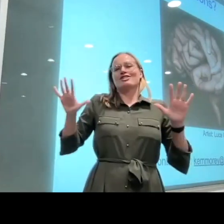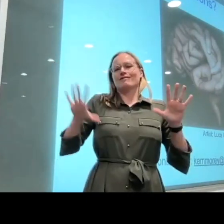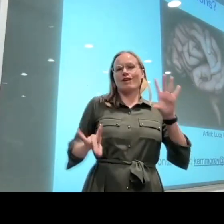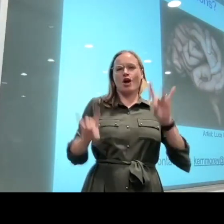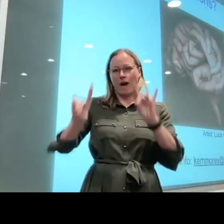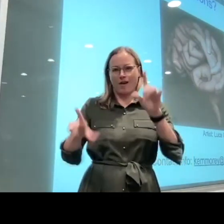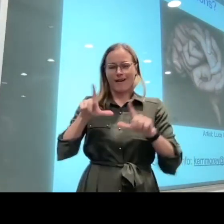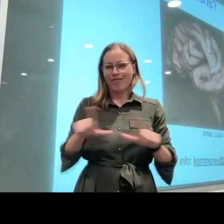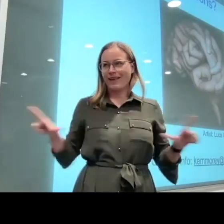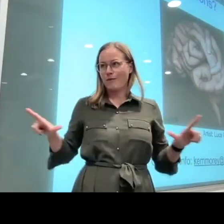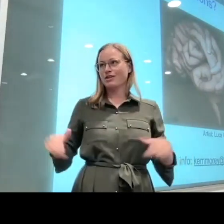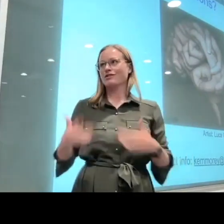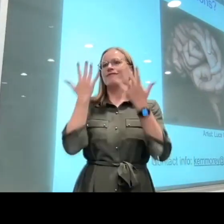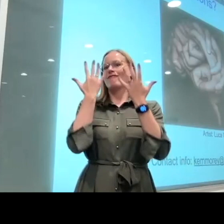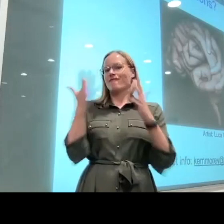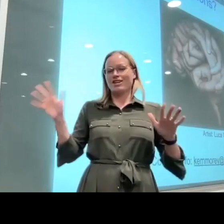If I could ask you to my top side,